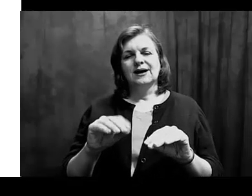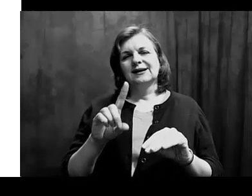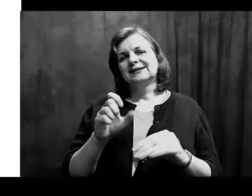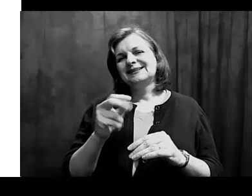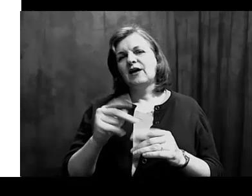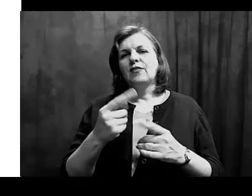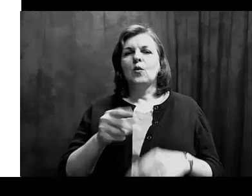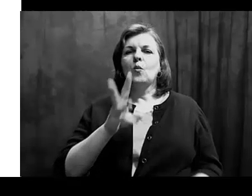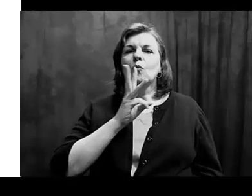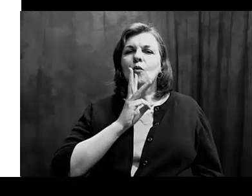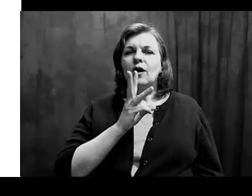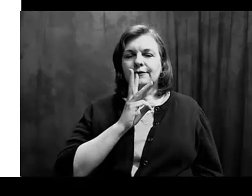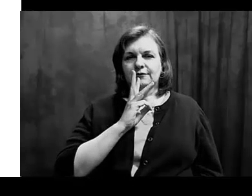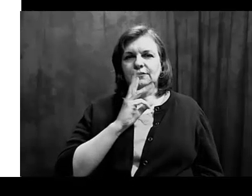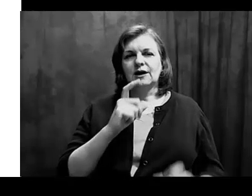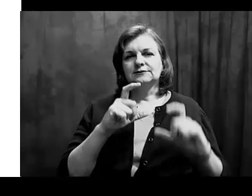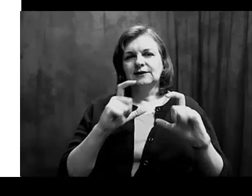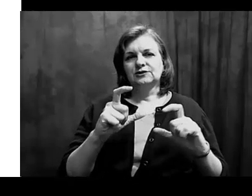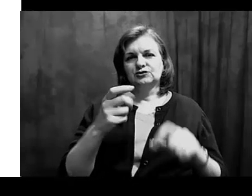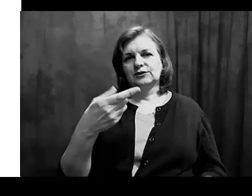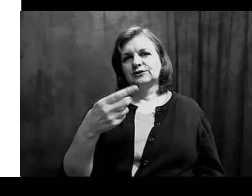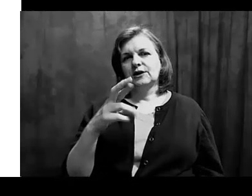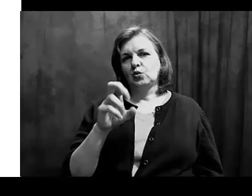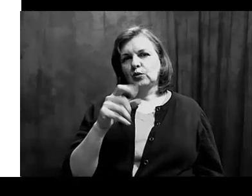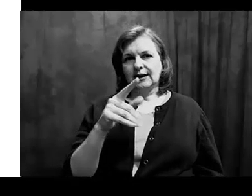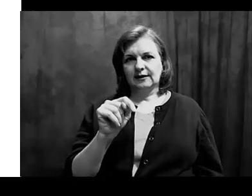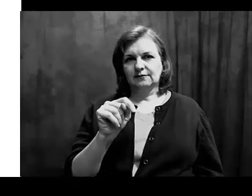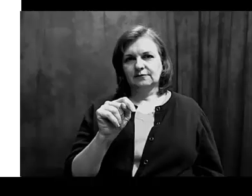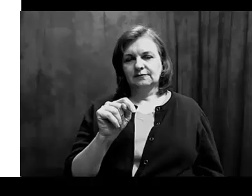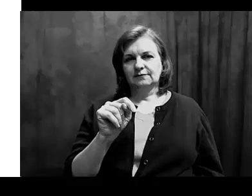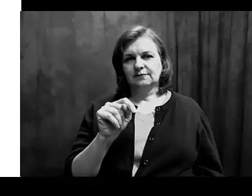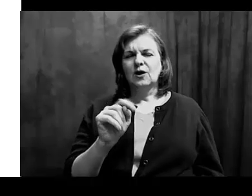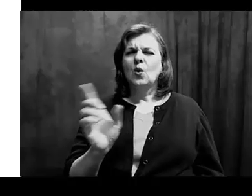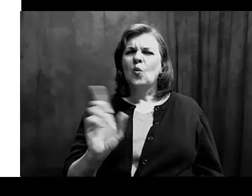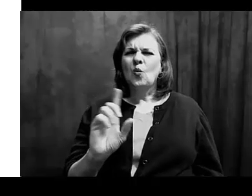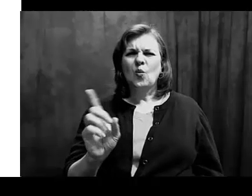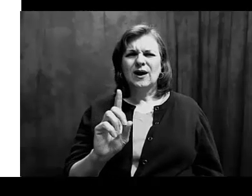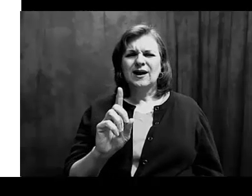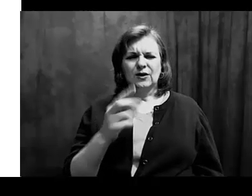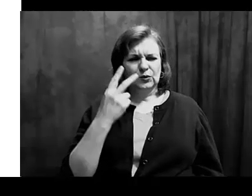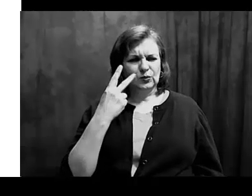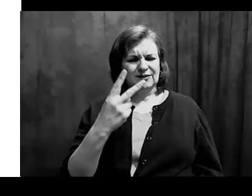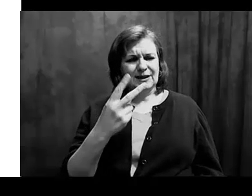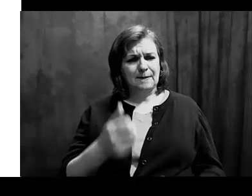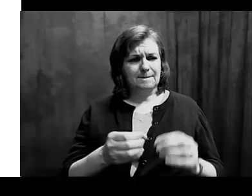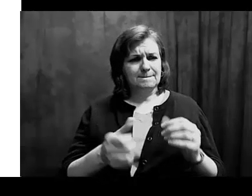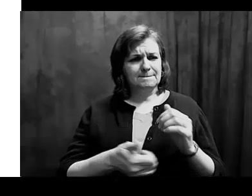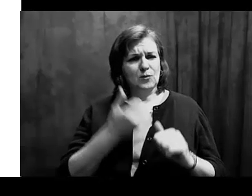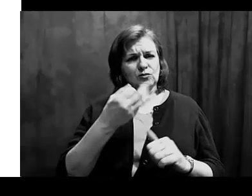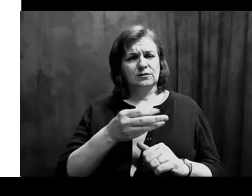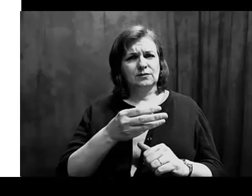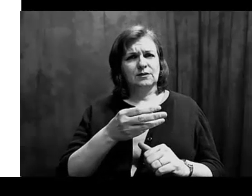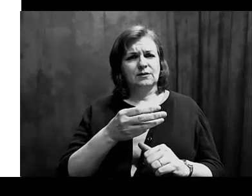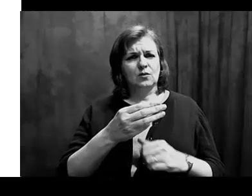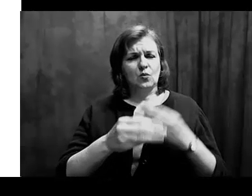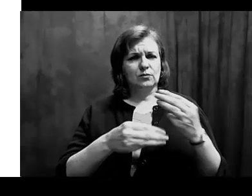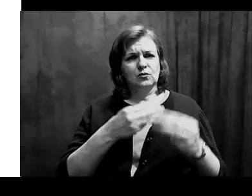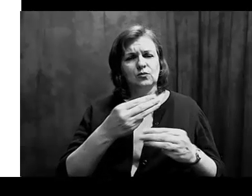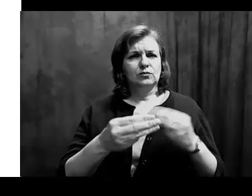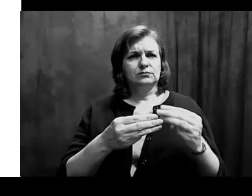we have to be sort of careful with osmosis -- osmosis is typically very very confusing for students and this is why